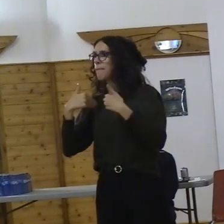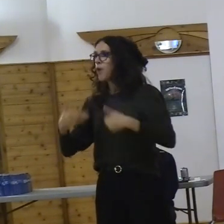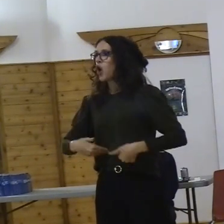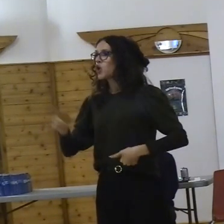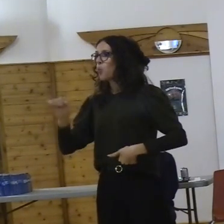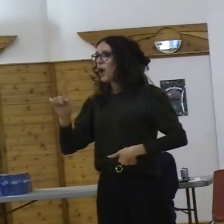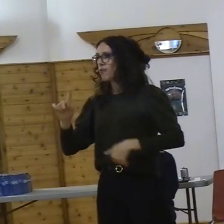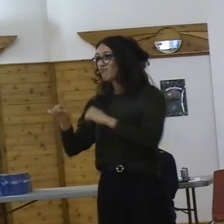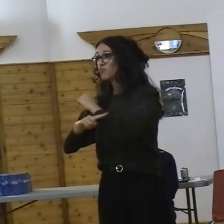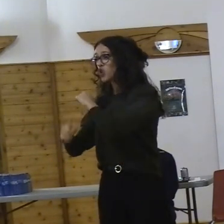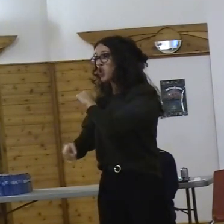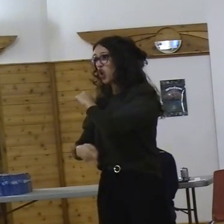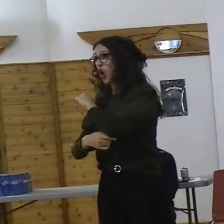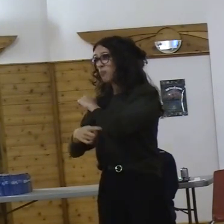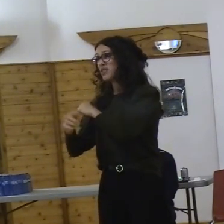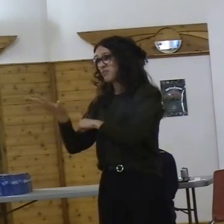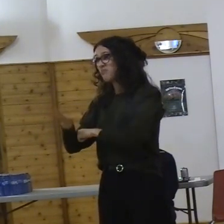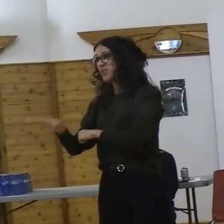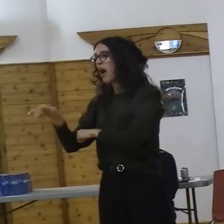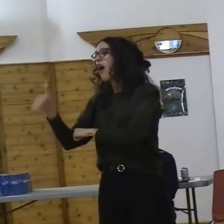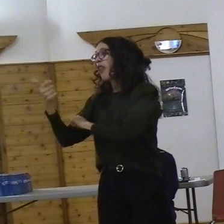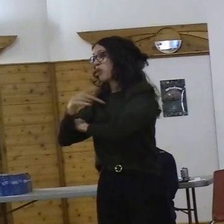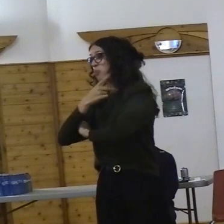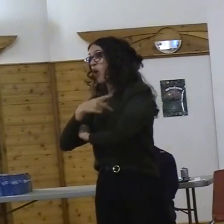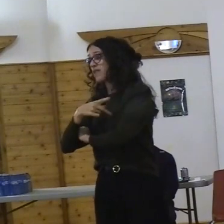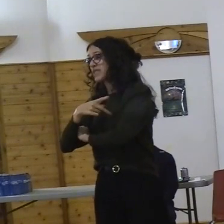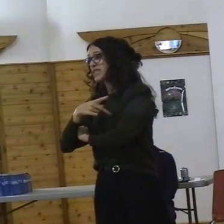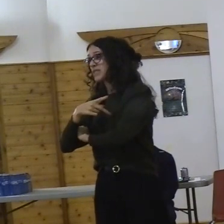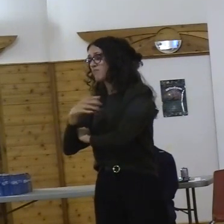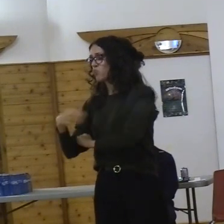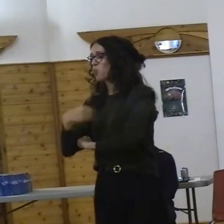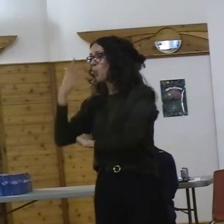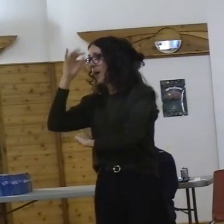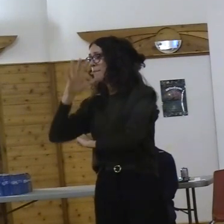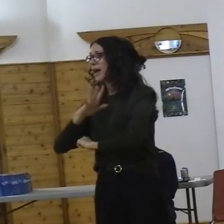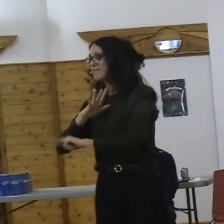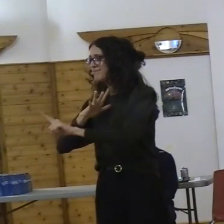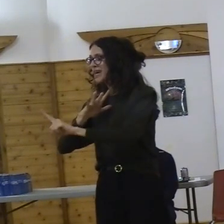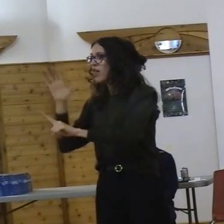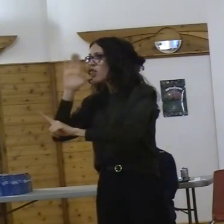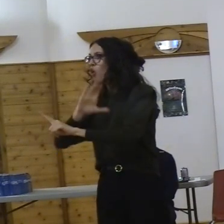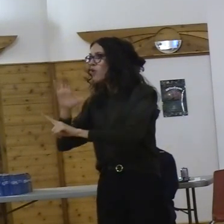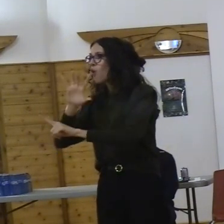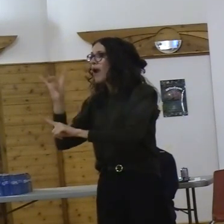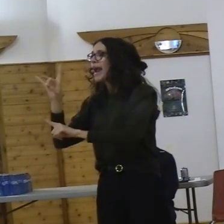When police were asked why they would not search for my mother, they said it would be like searching for a needle in a haystack.